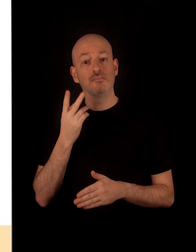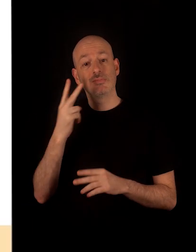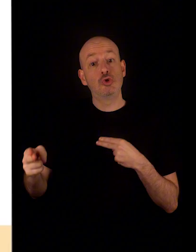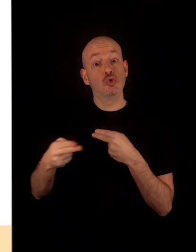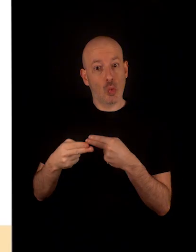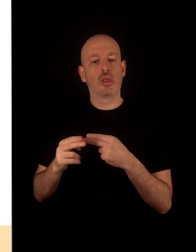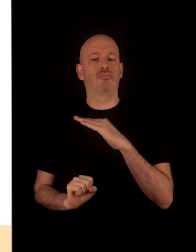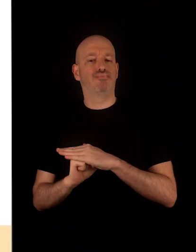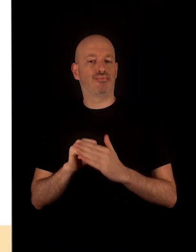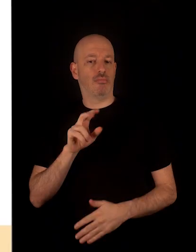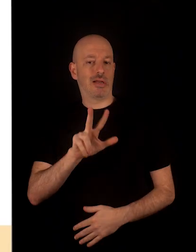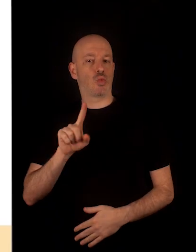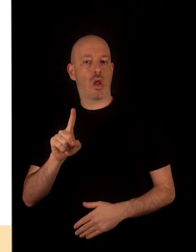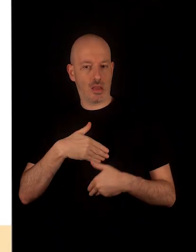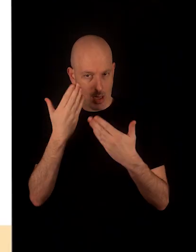then you already know that this is not eligible.